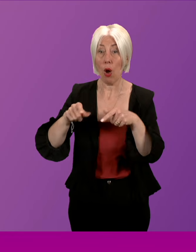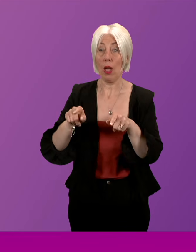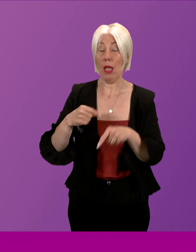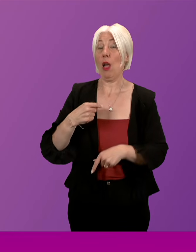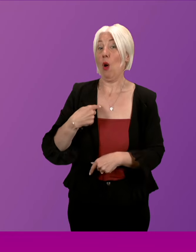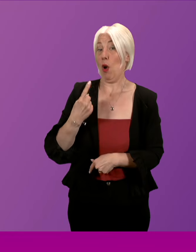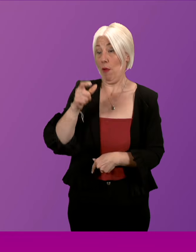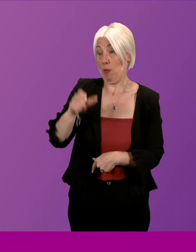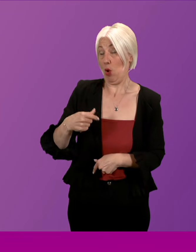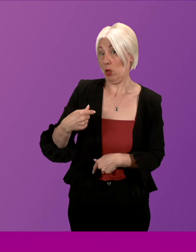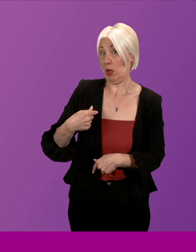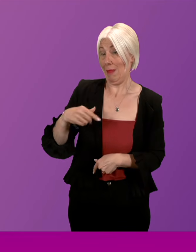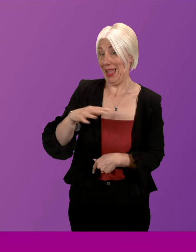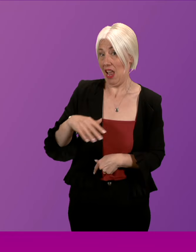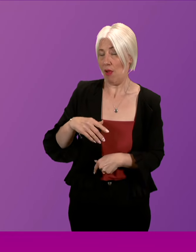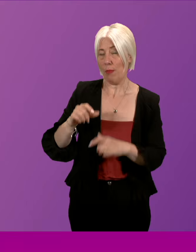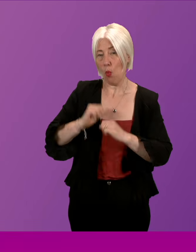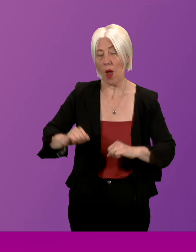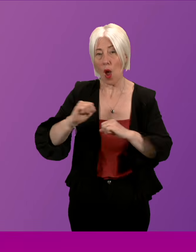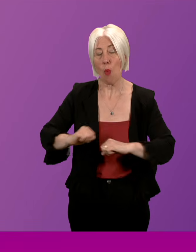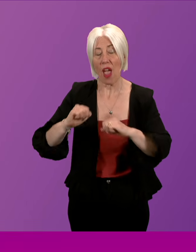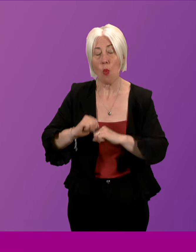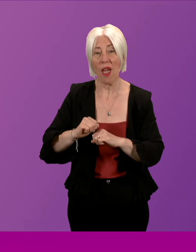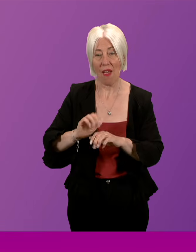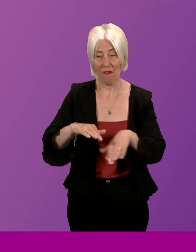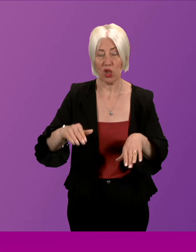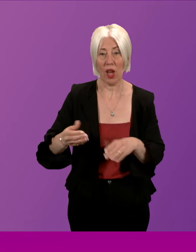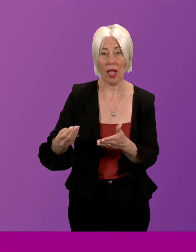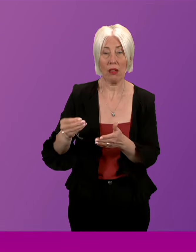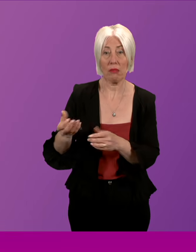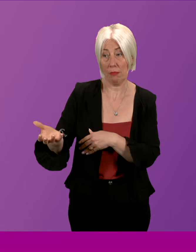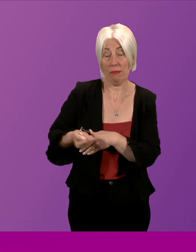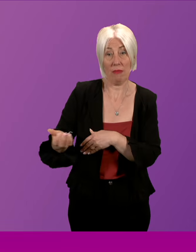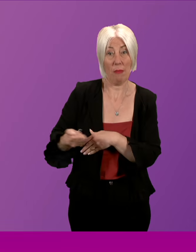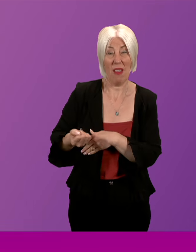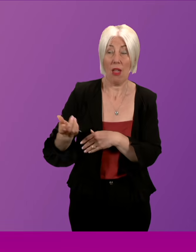where lengthy child maintenance disputes have had a significant impact on families despite tribunals